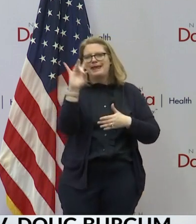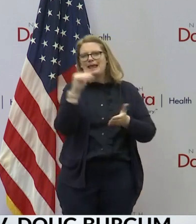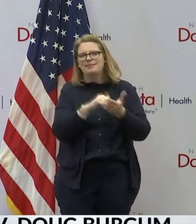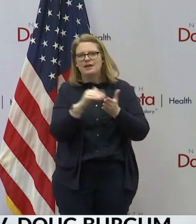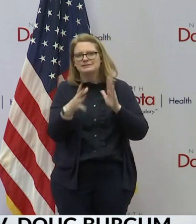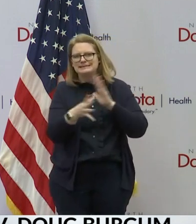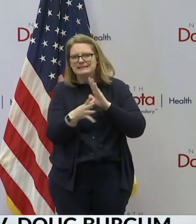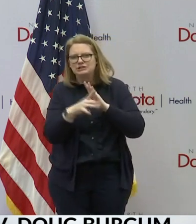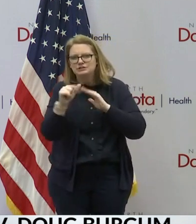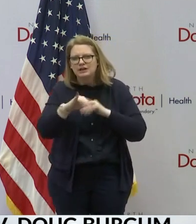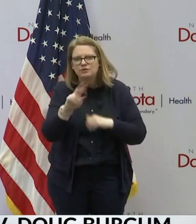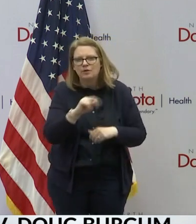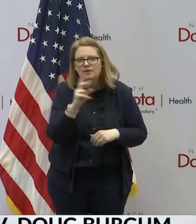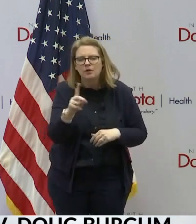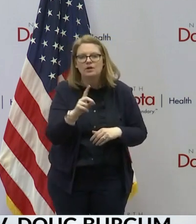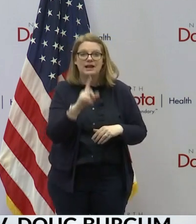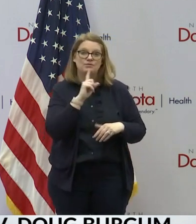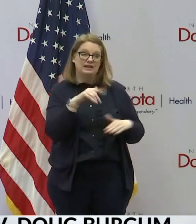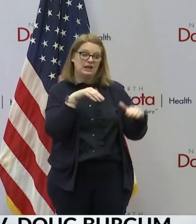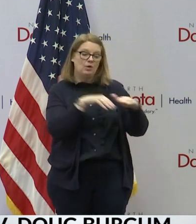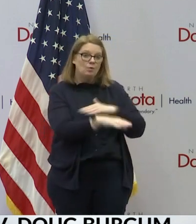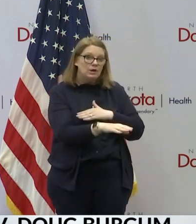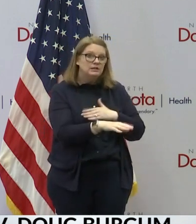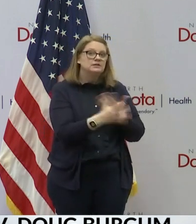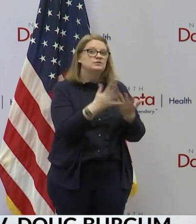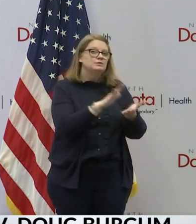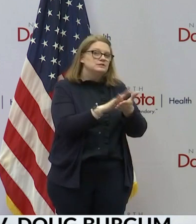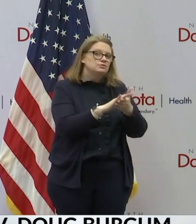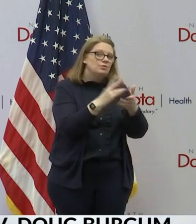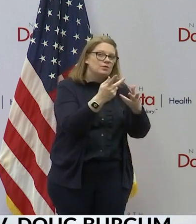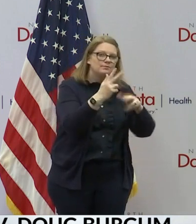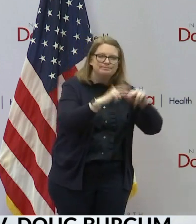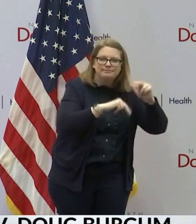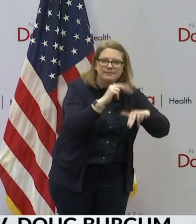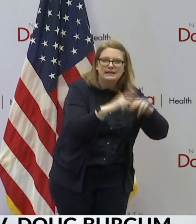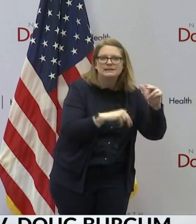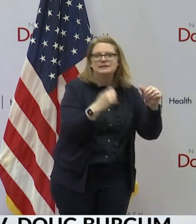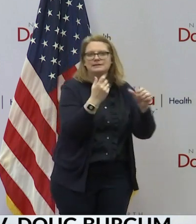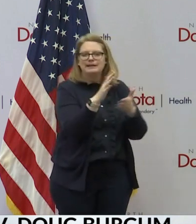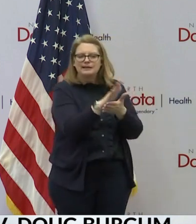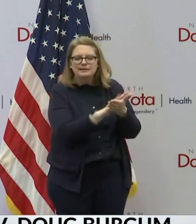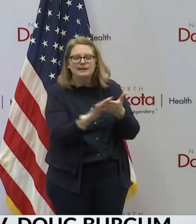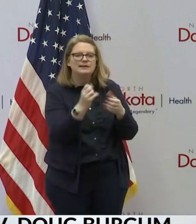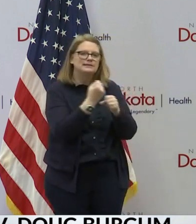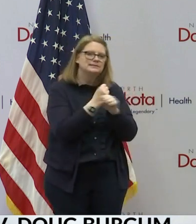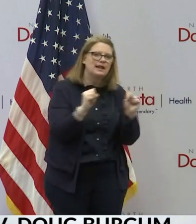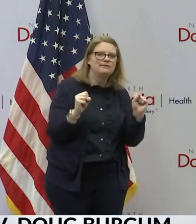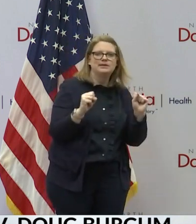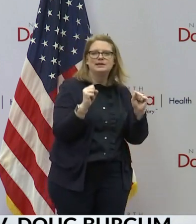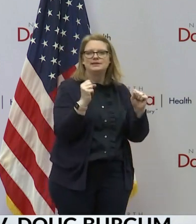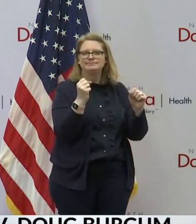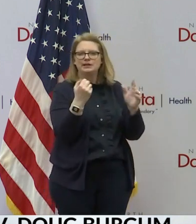FIGURING OUT HOW TO HOLD MEANINGFUL CEREMONIES FOR THE OVER 8,000 SENIORS OVER NORTH DAKOTA AND TO BE ABLE TO